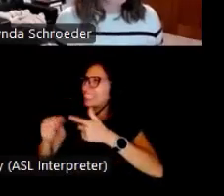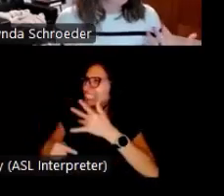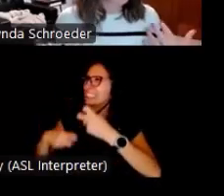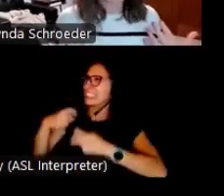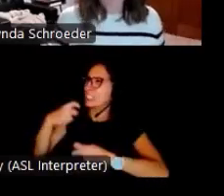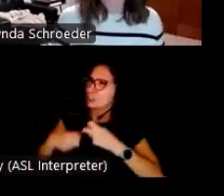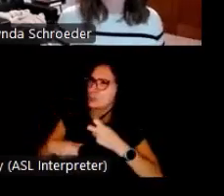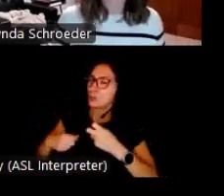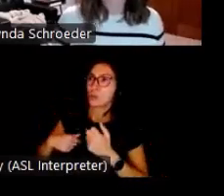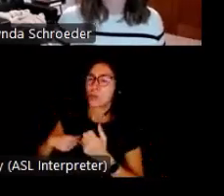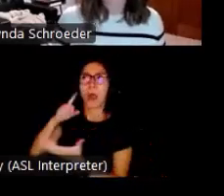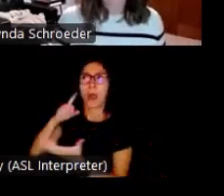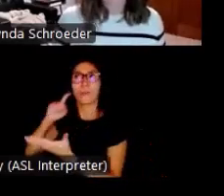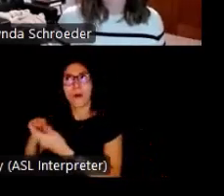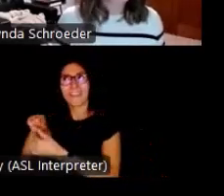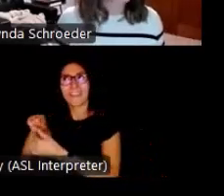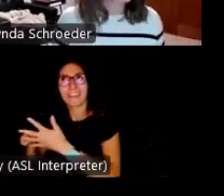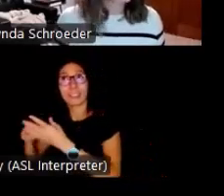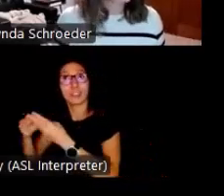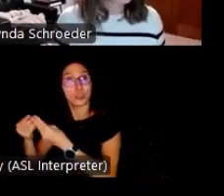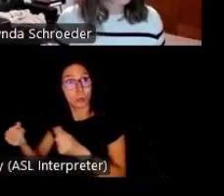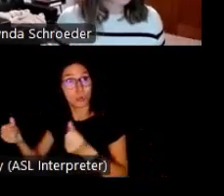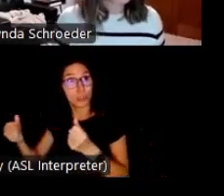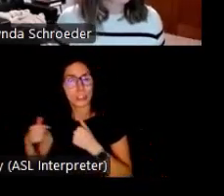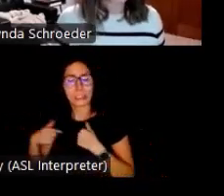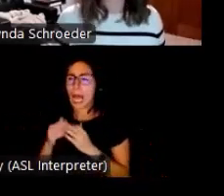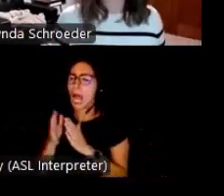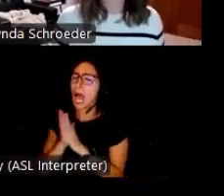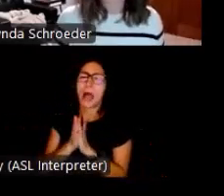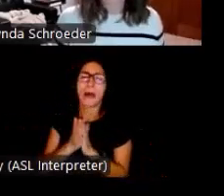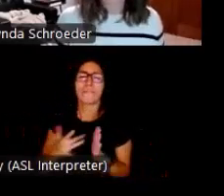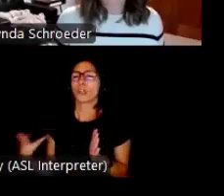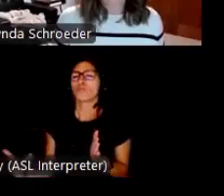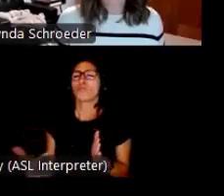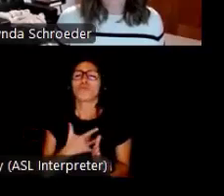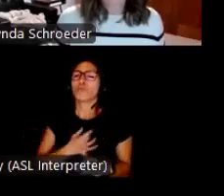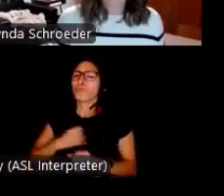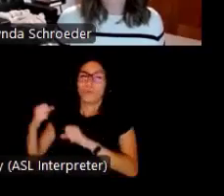I have a passion for rural spaces. And here are my skill sets that I'd like to offer up.